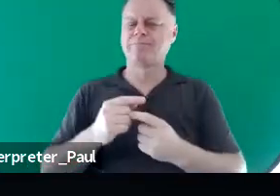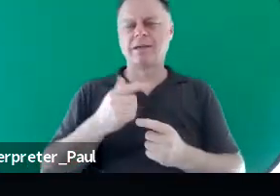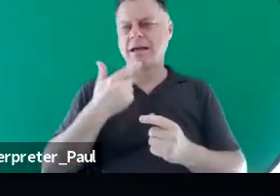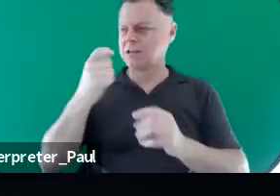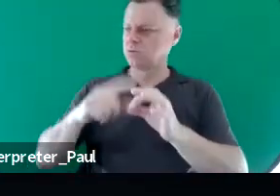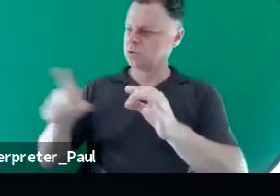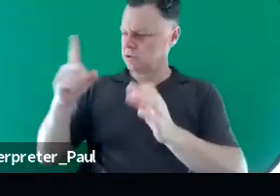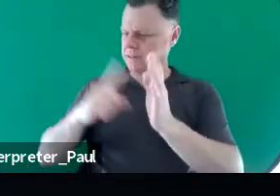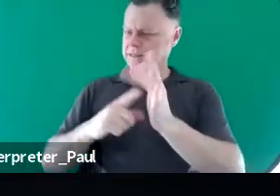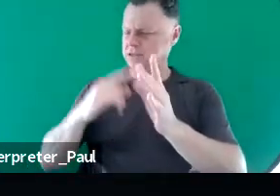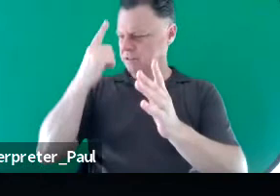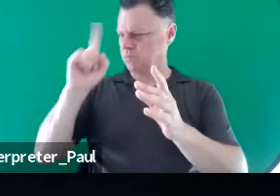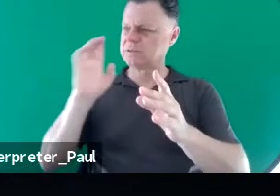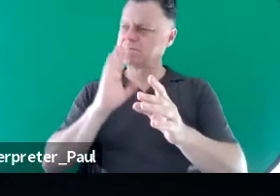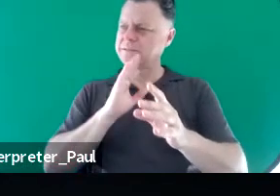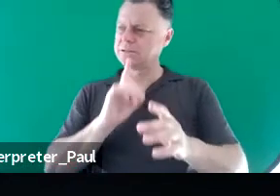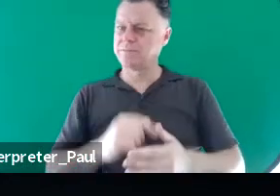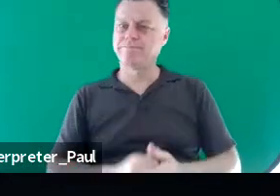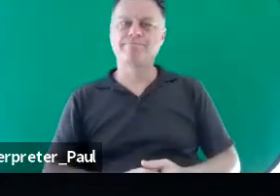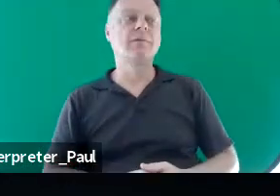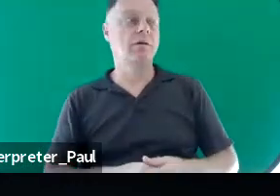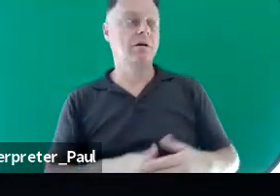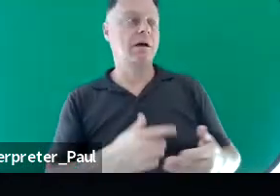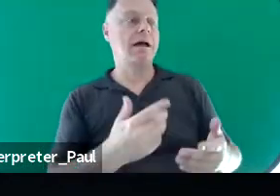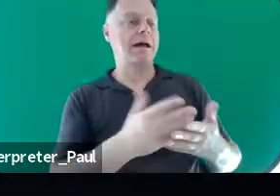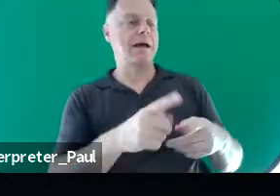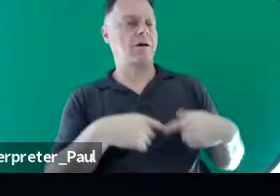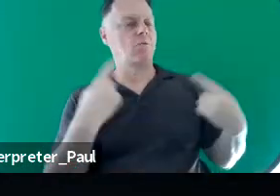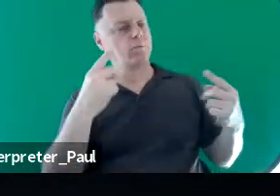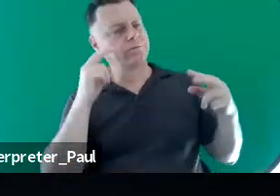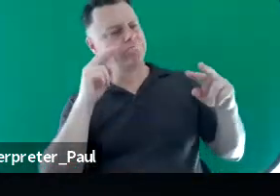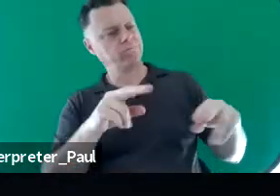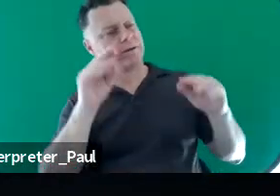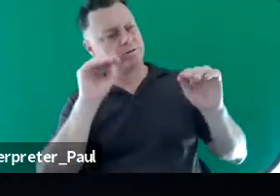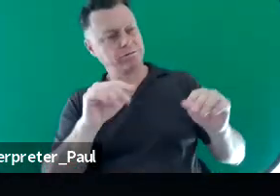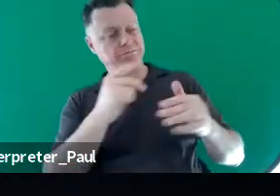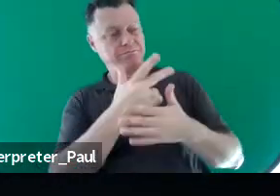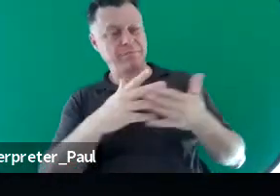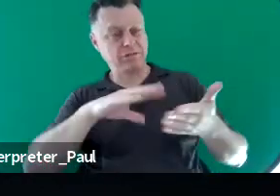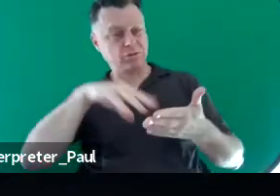How we actually consider education and for many students with disabilities - and this is from